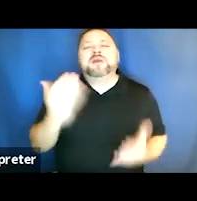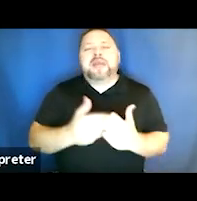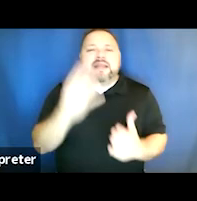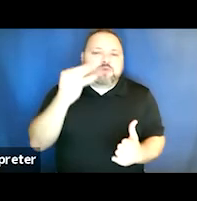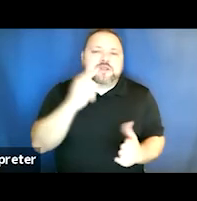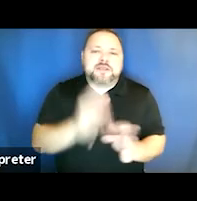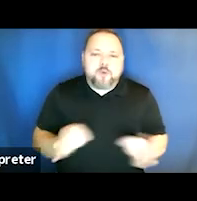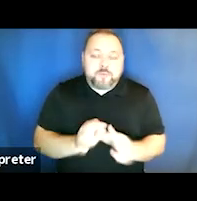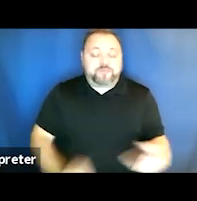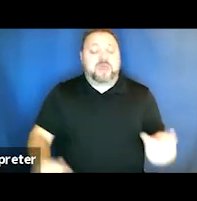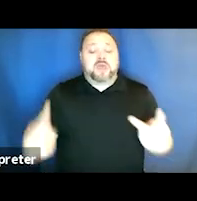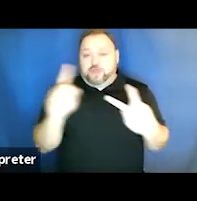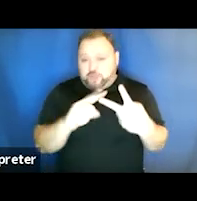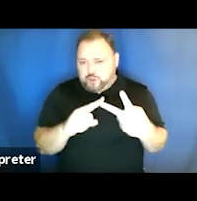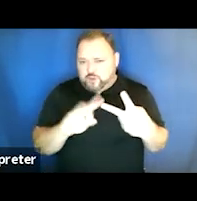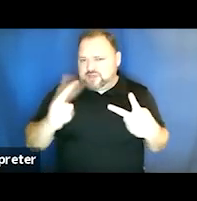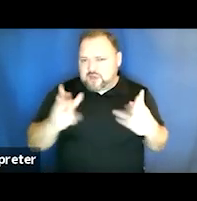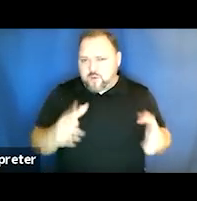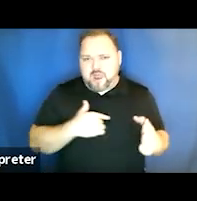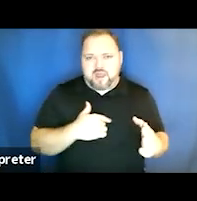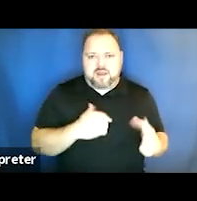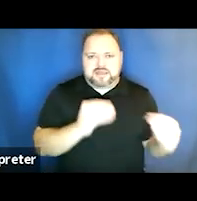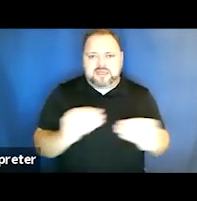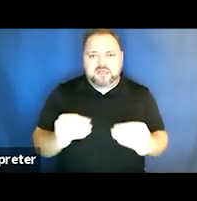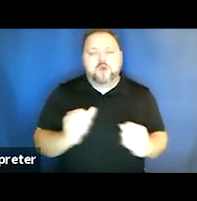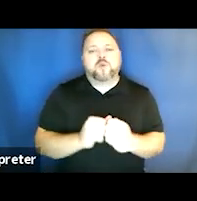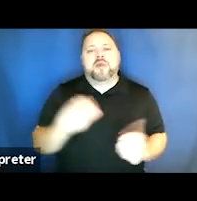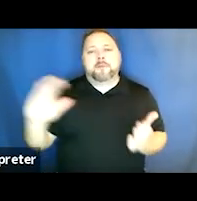Number 2, the second way that I do it, is through metaphor.